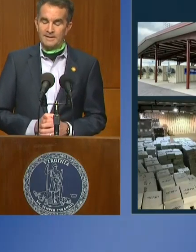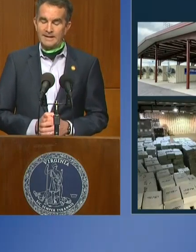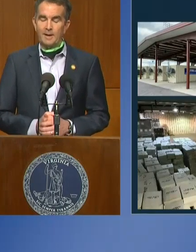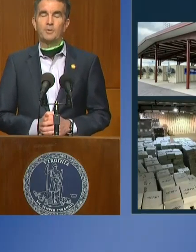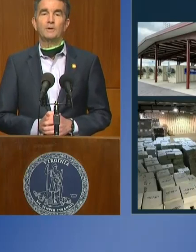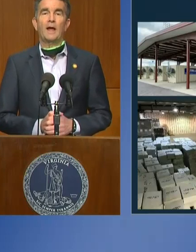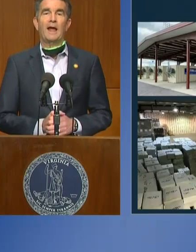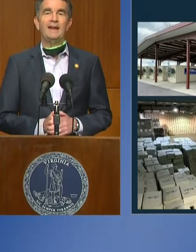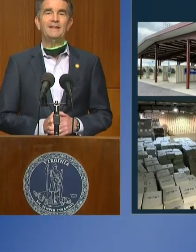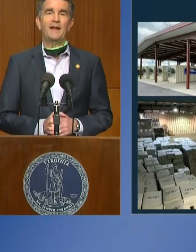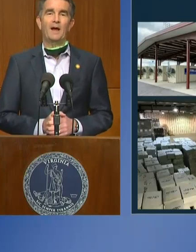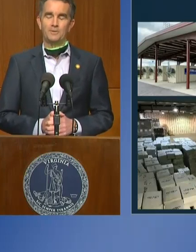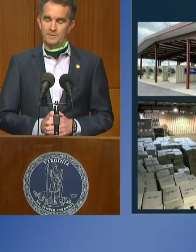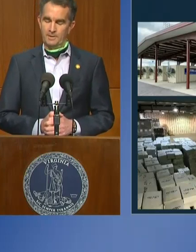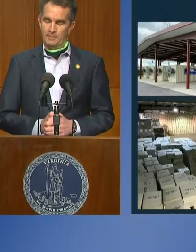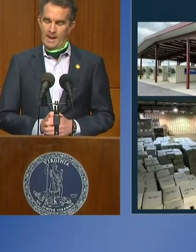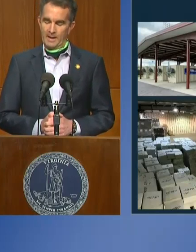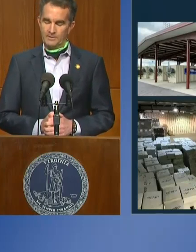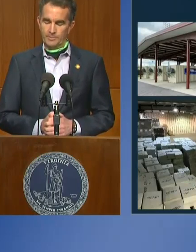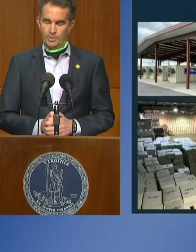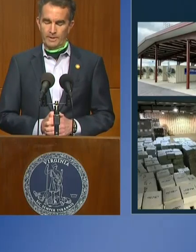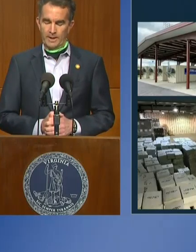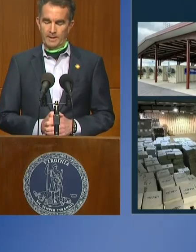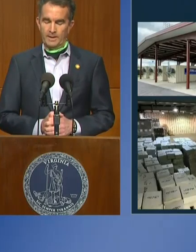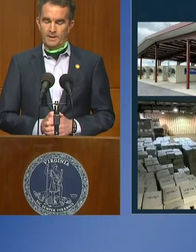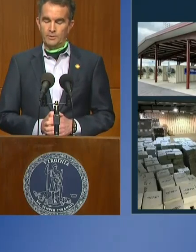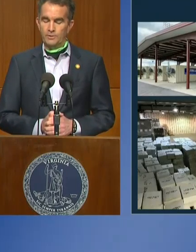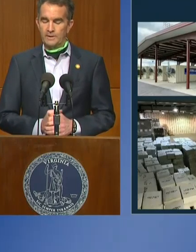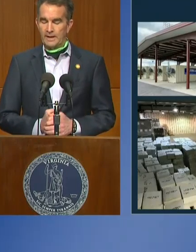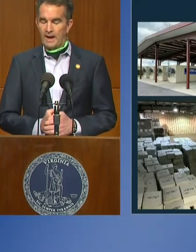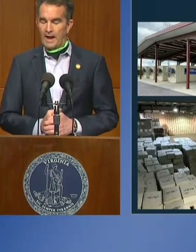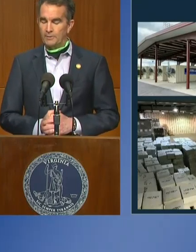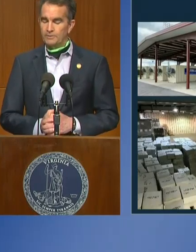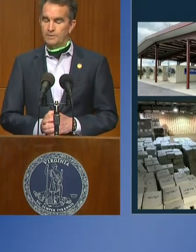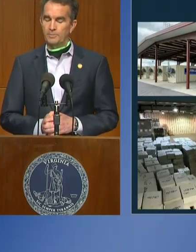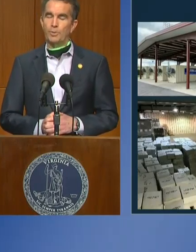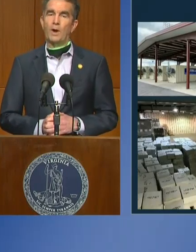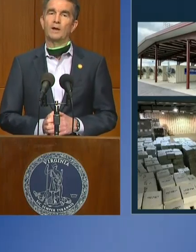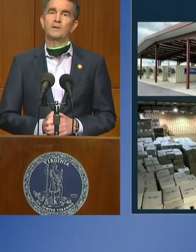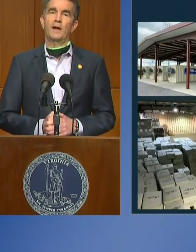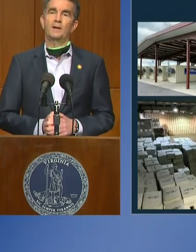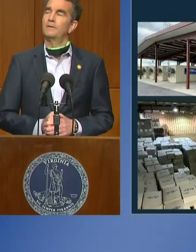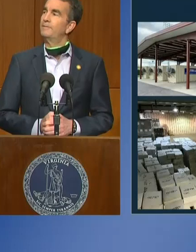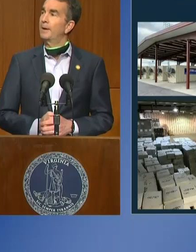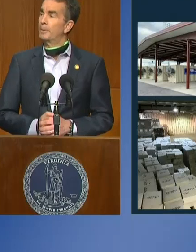THAT ARE EACH THE SIZE OF A STORAGE CONTAINER AND CAN CLEAN